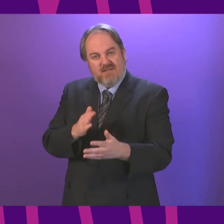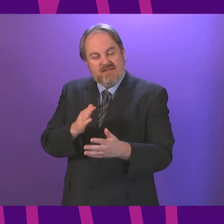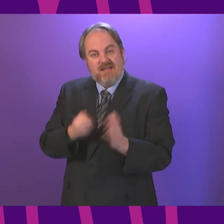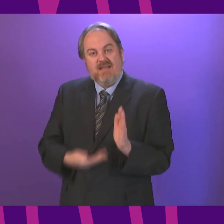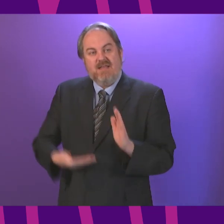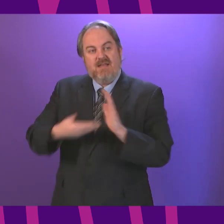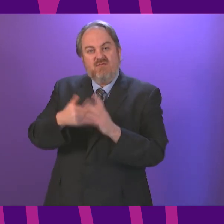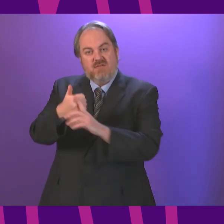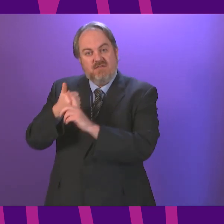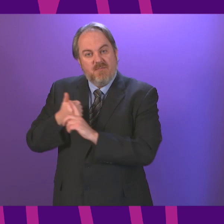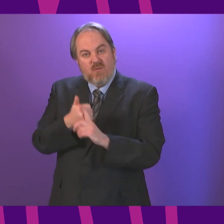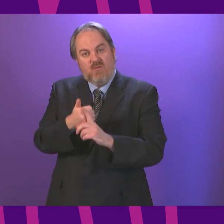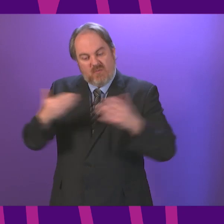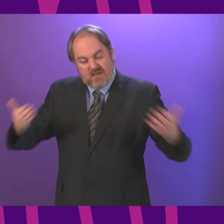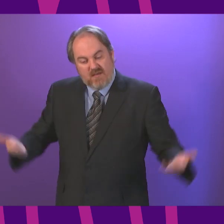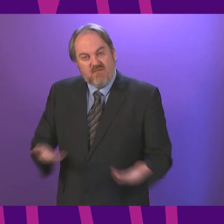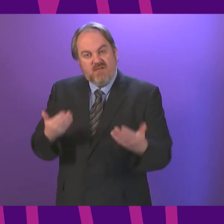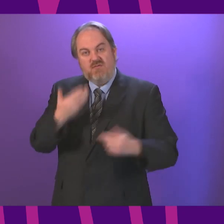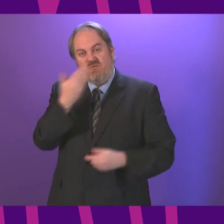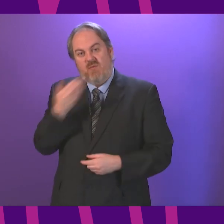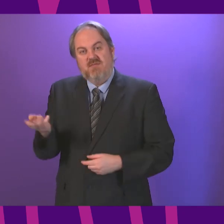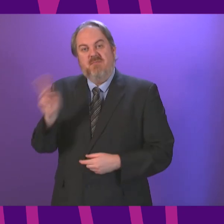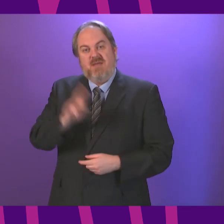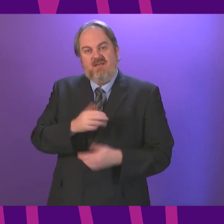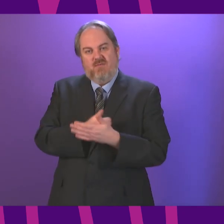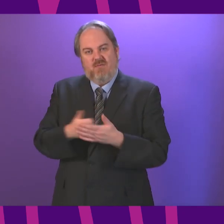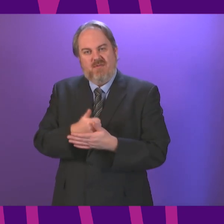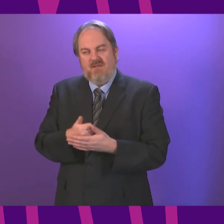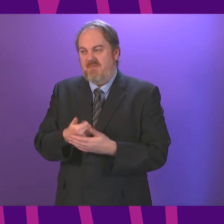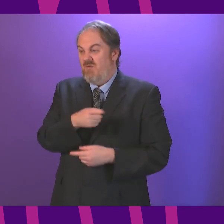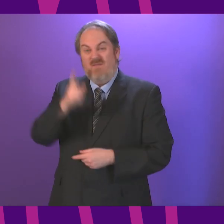back on track. That has all been ignored, while our children are continuing to pay the price